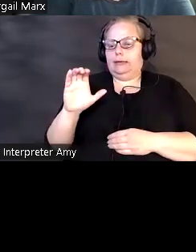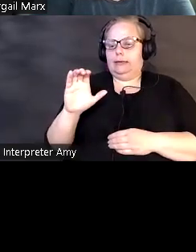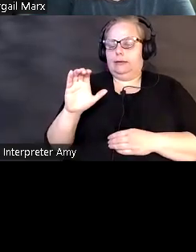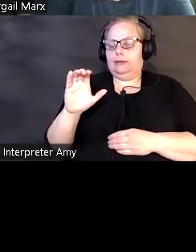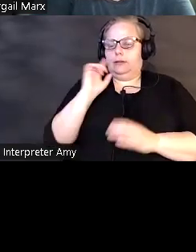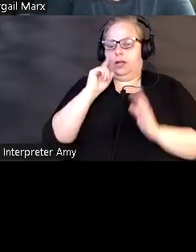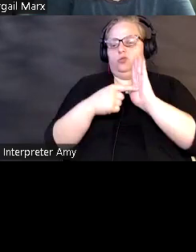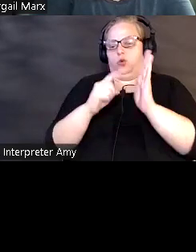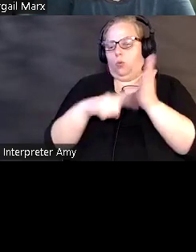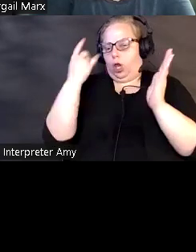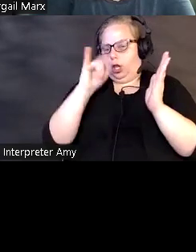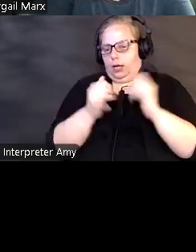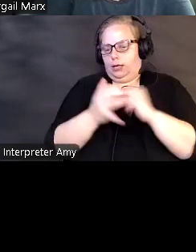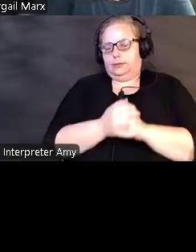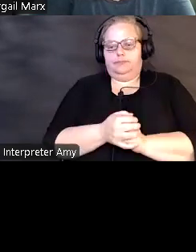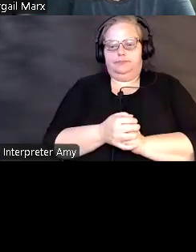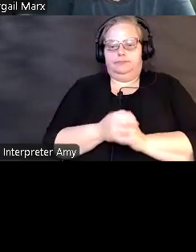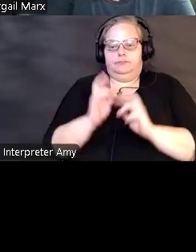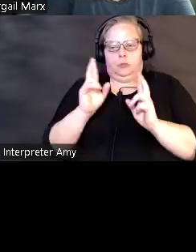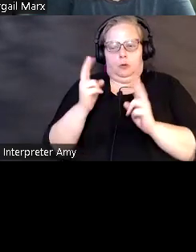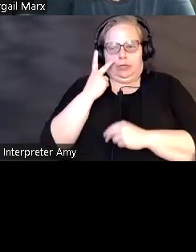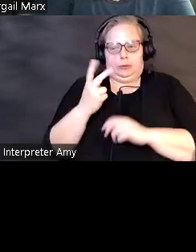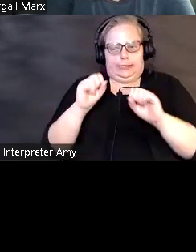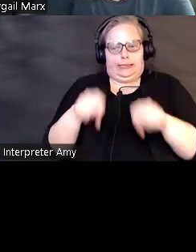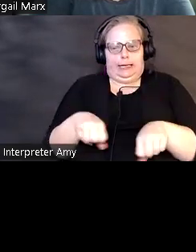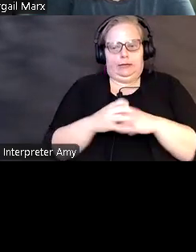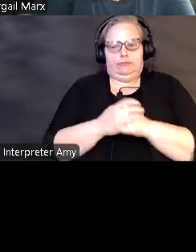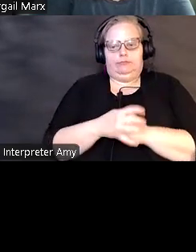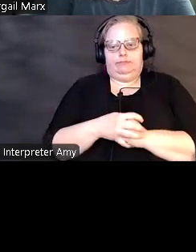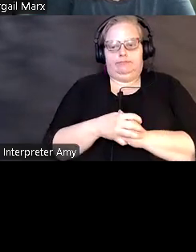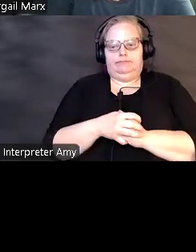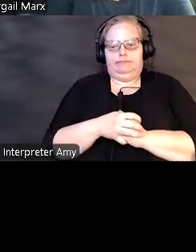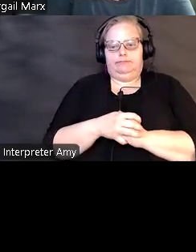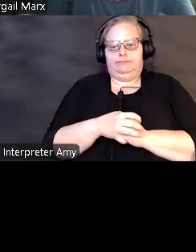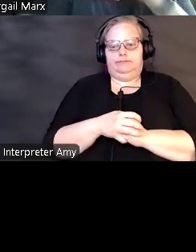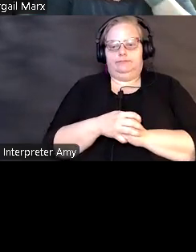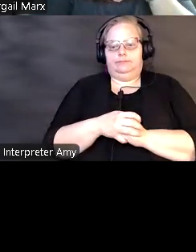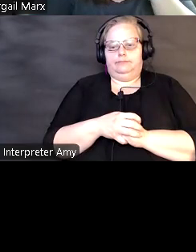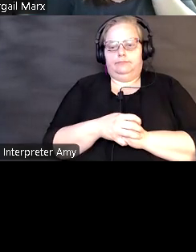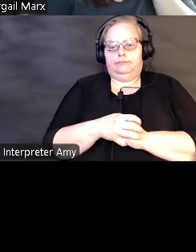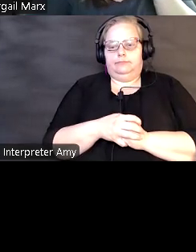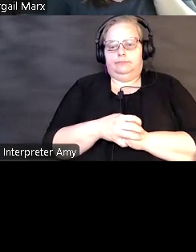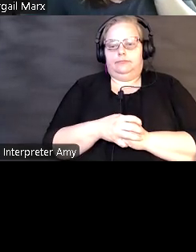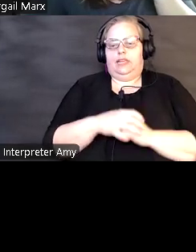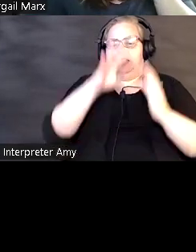up one, hopefully you guys can see it here. It's just sort of like a grid, a plastic grid.